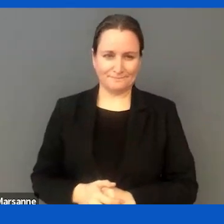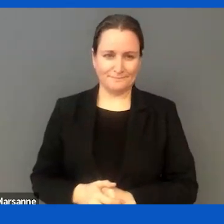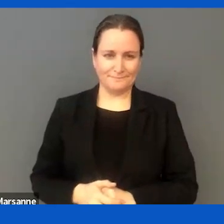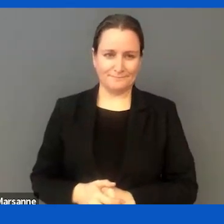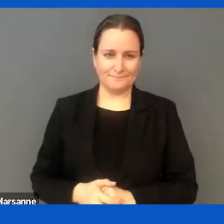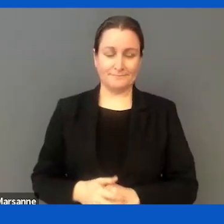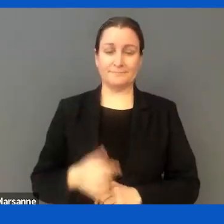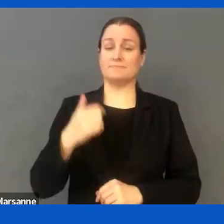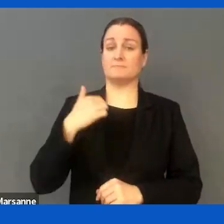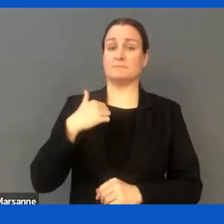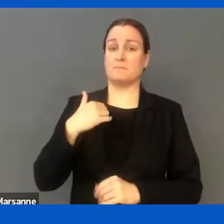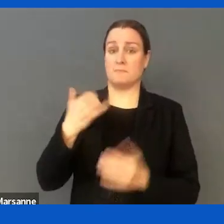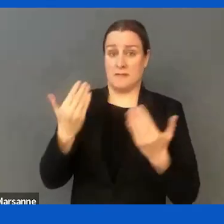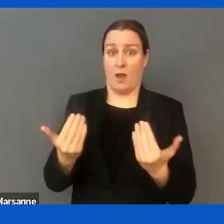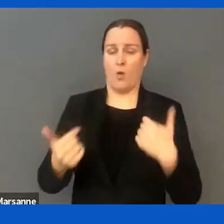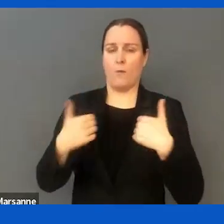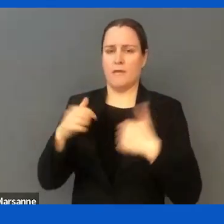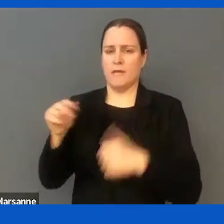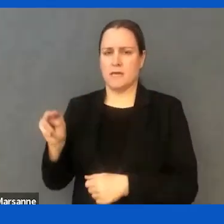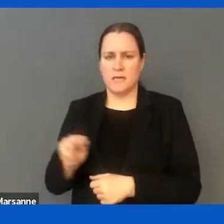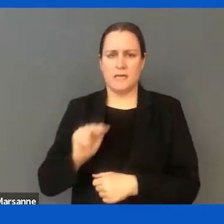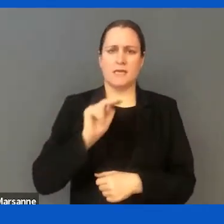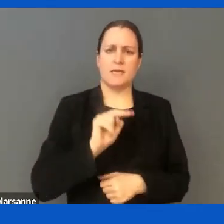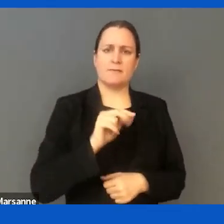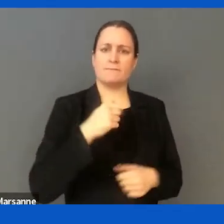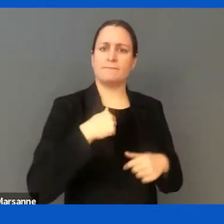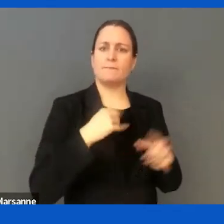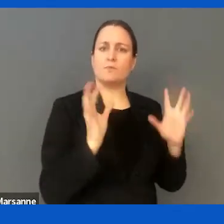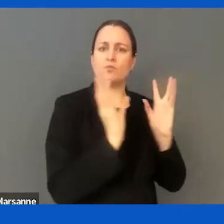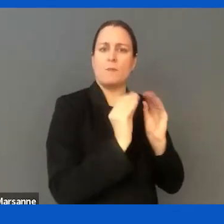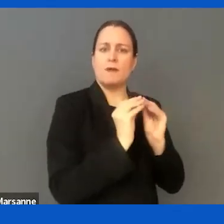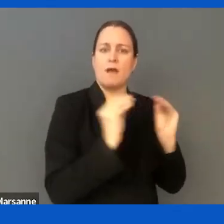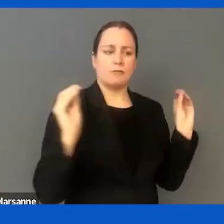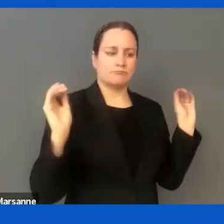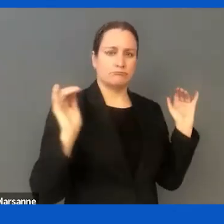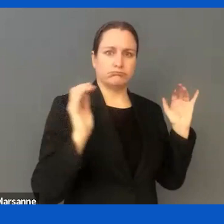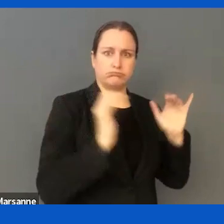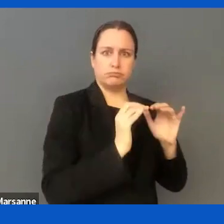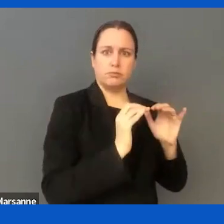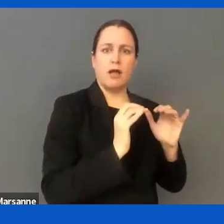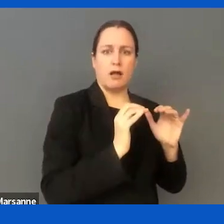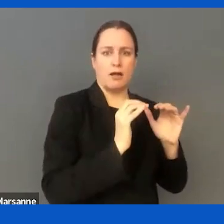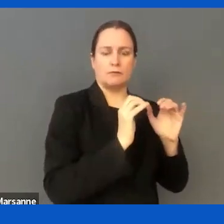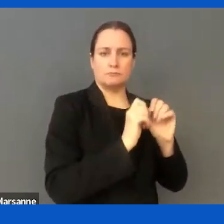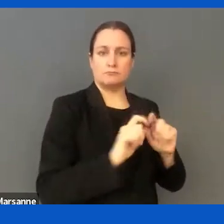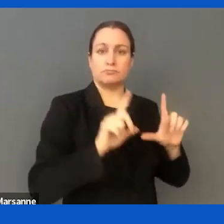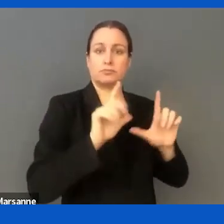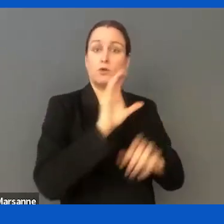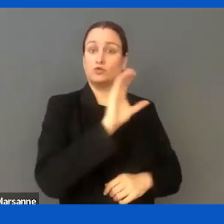we did a few months ago. I'm going to pop this into the chat in case anybody might want to go